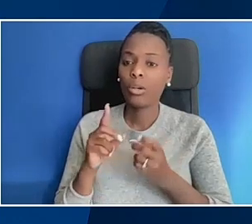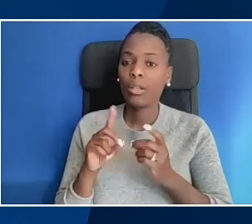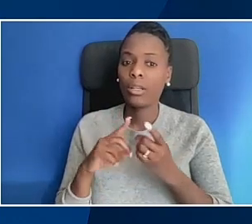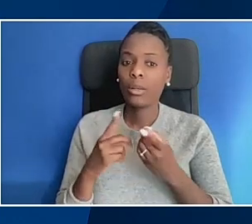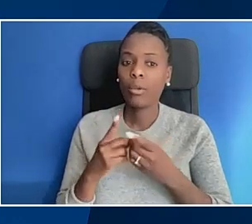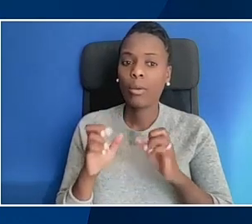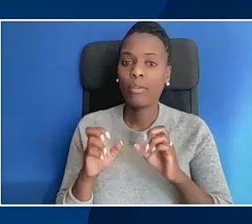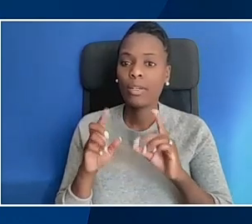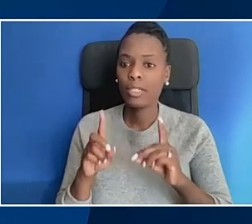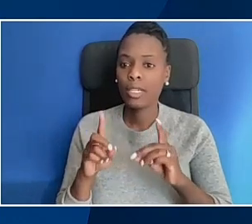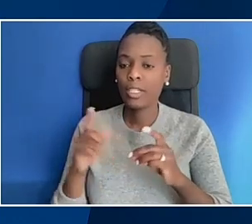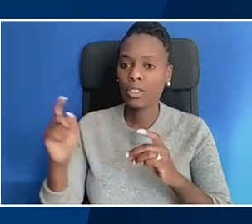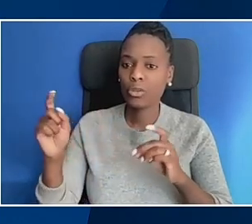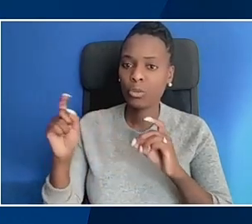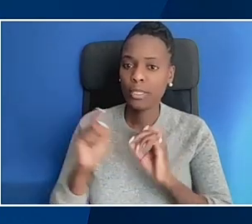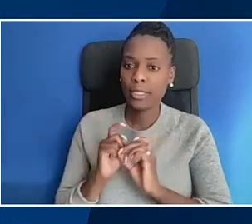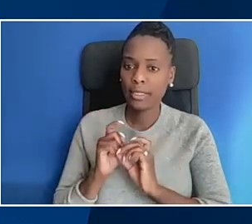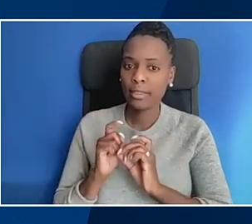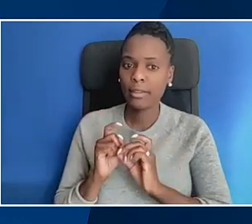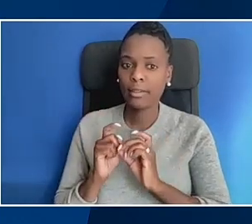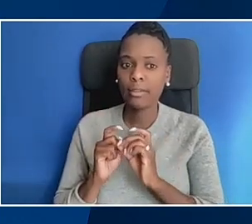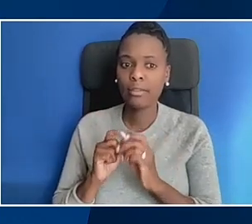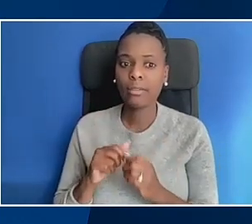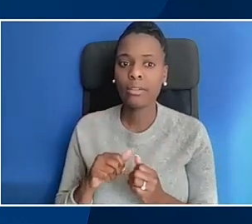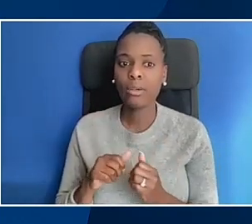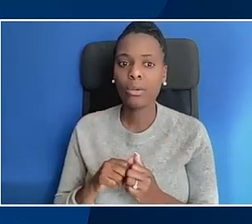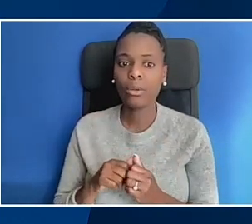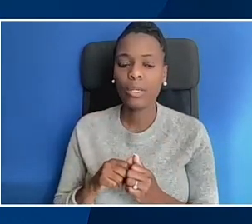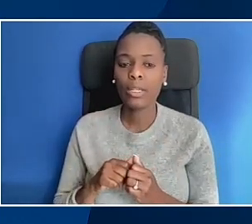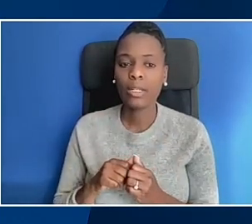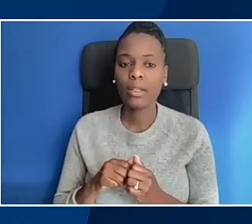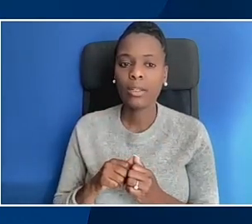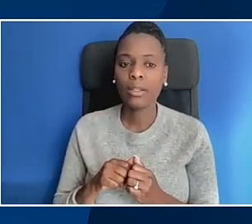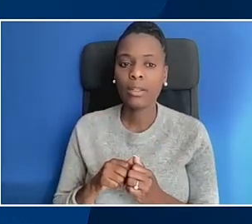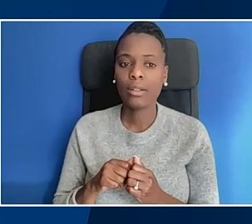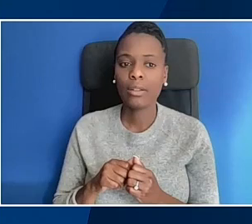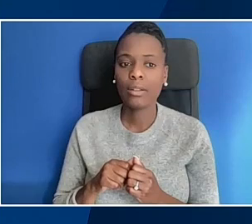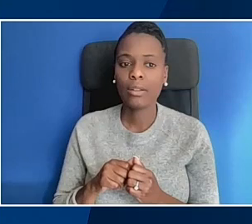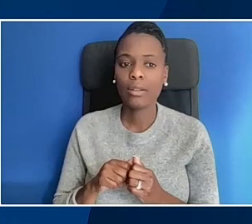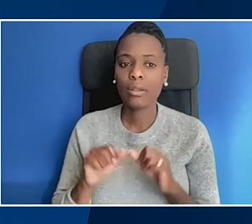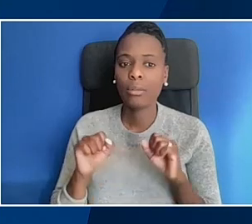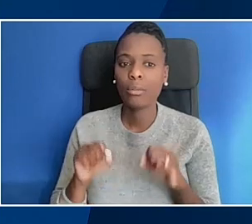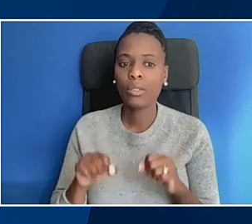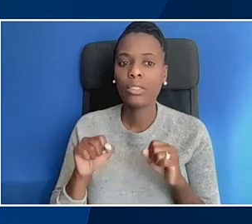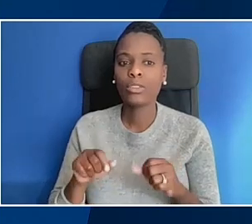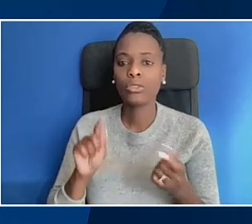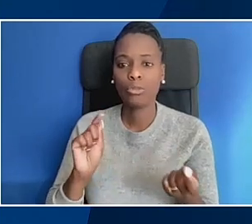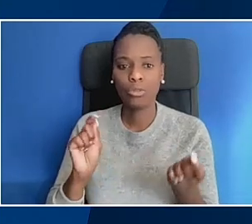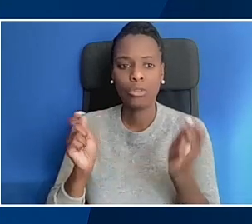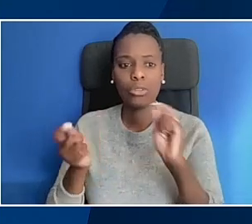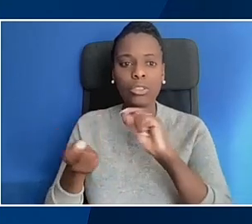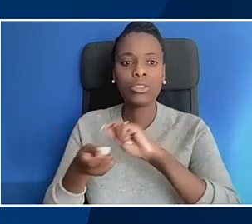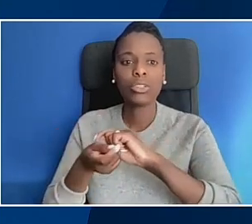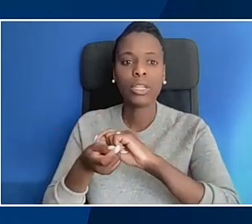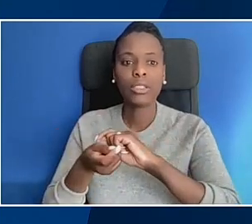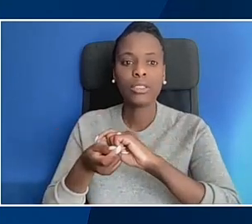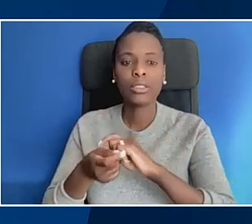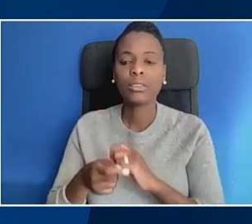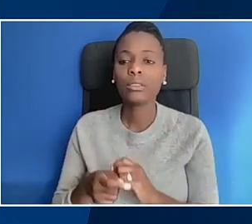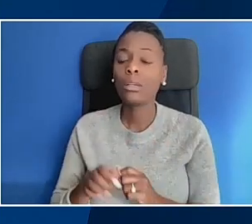with the potential changes. But they also reiterated that whatever the